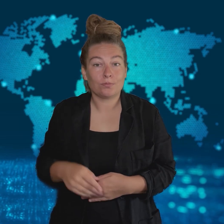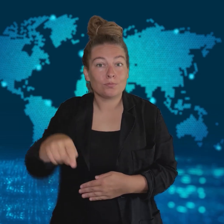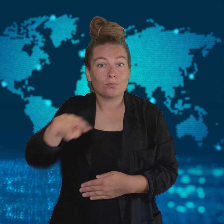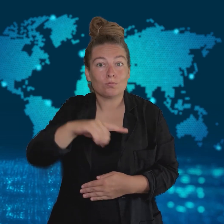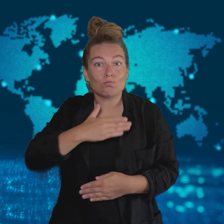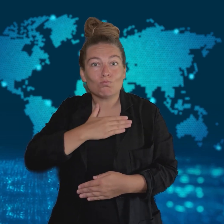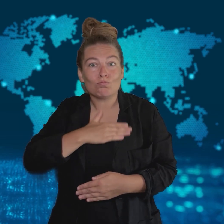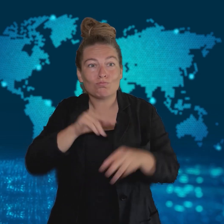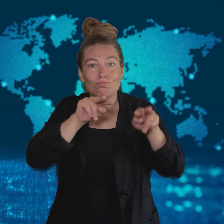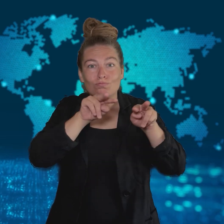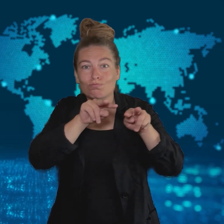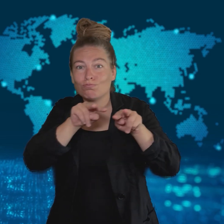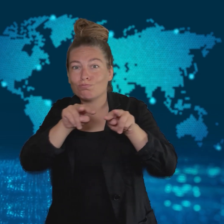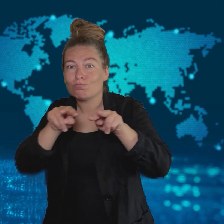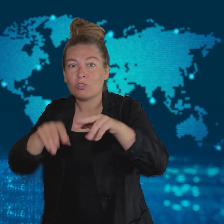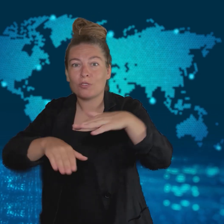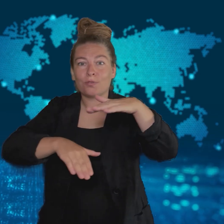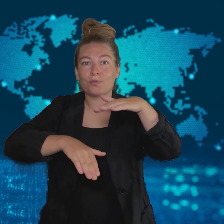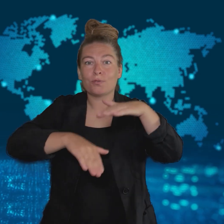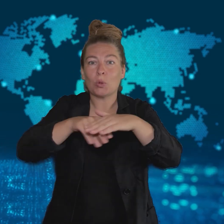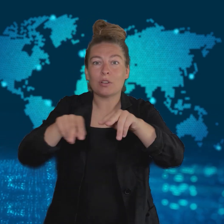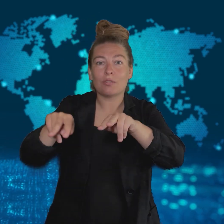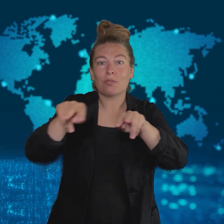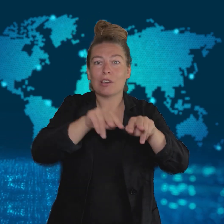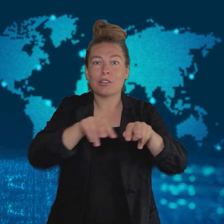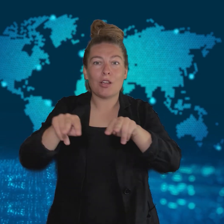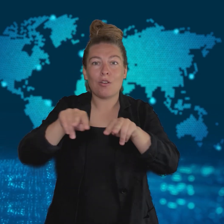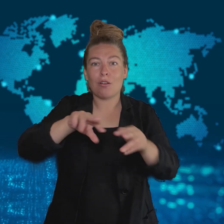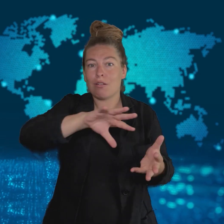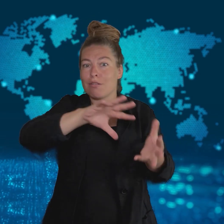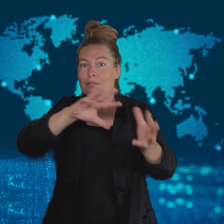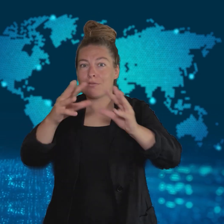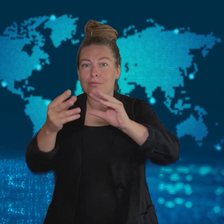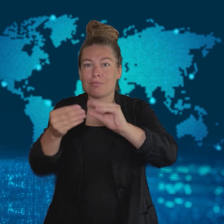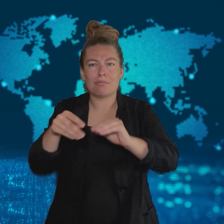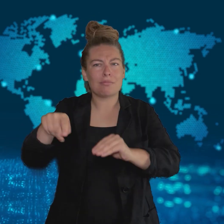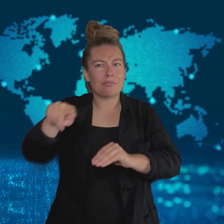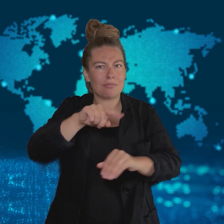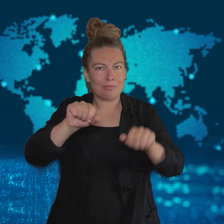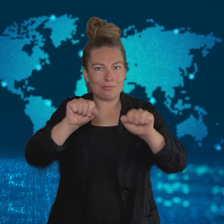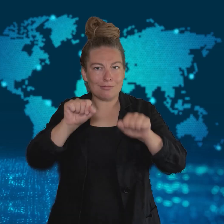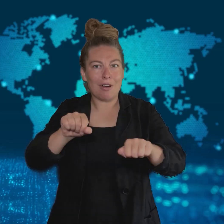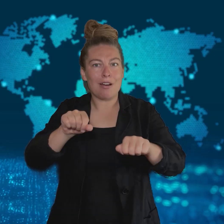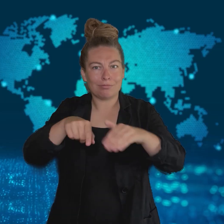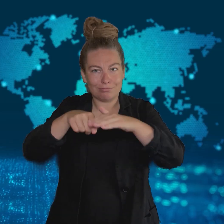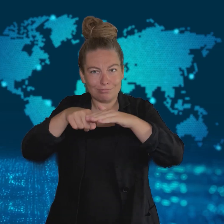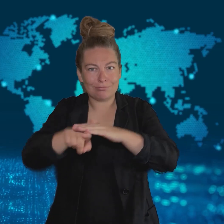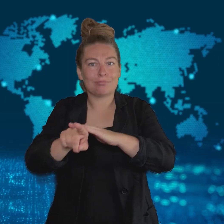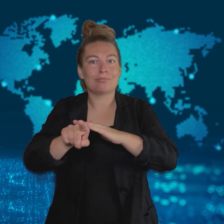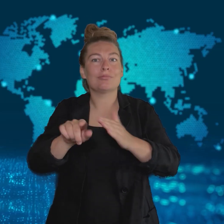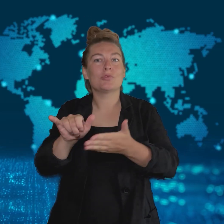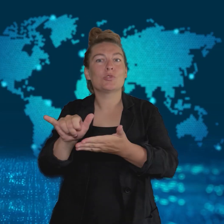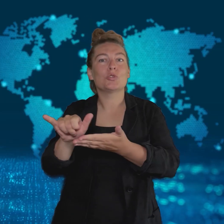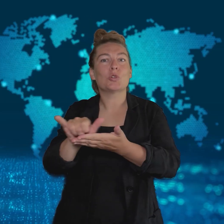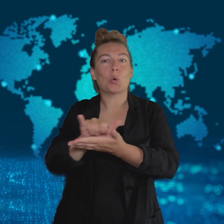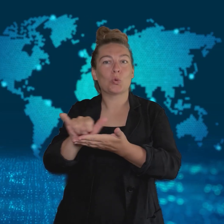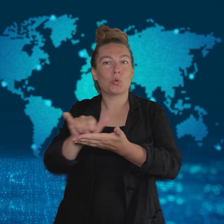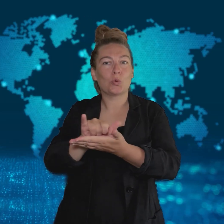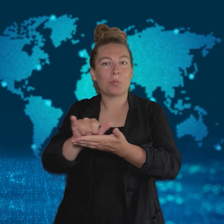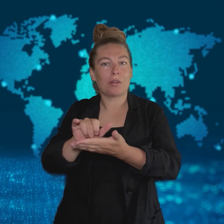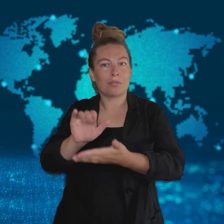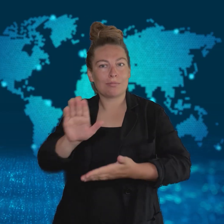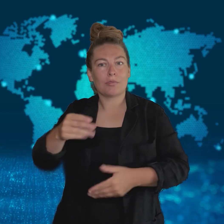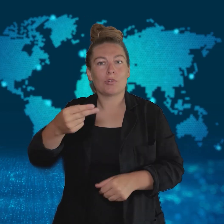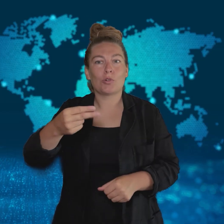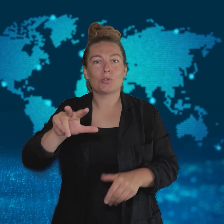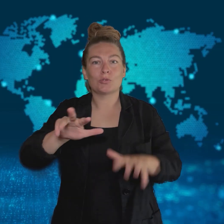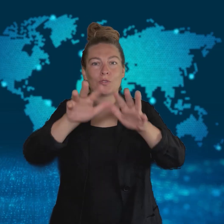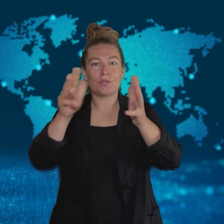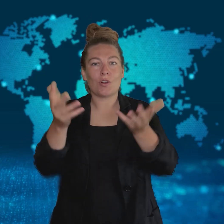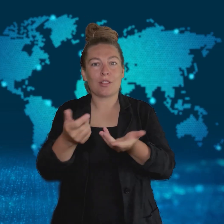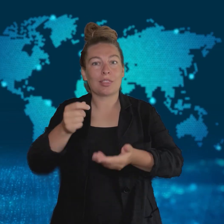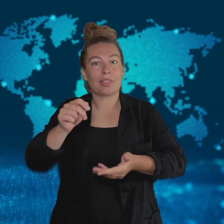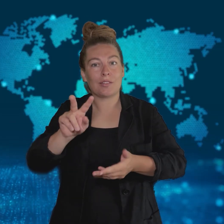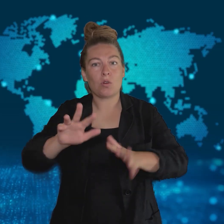You can watch the full video with all headlines on YouTube "H3 World TV"